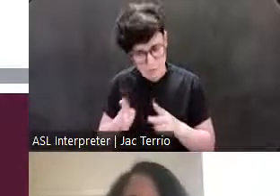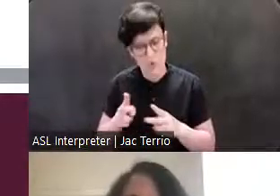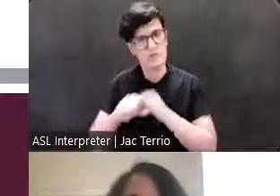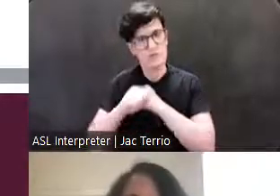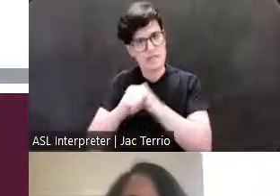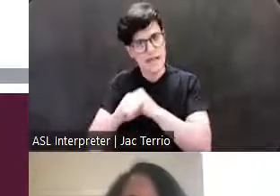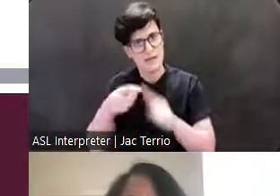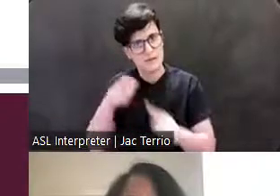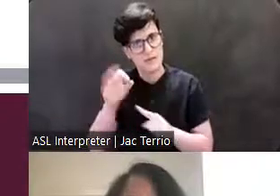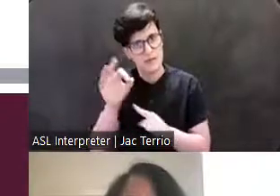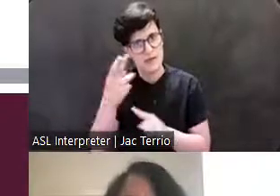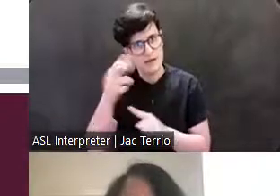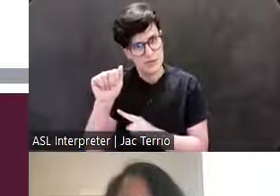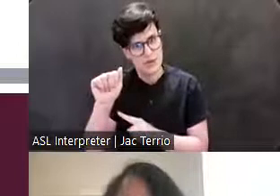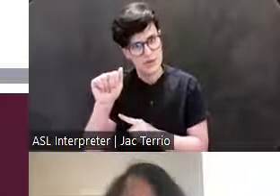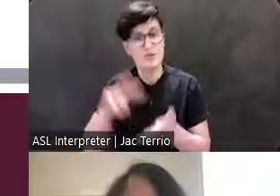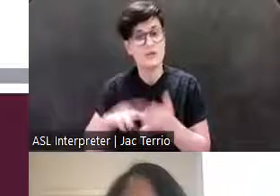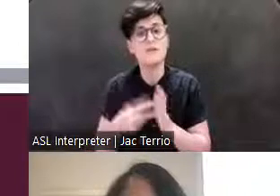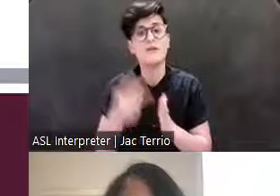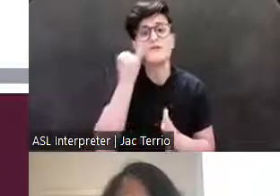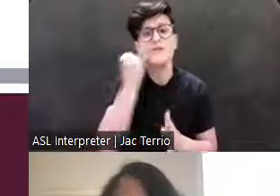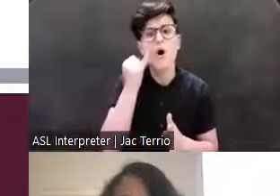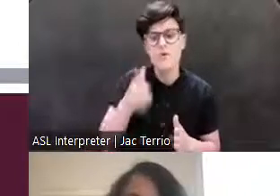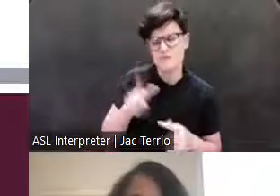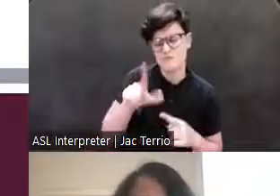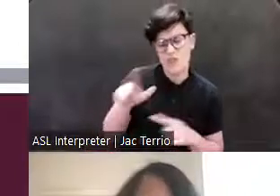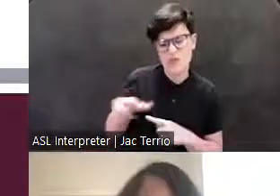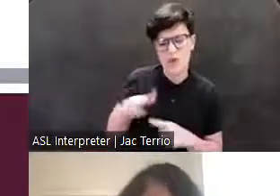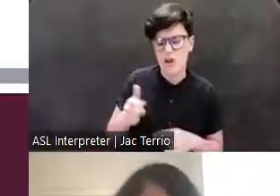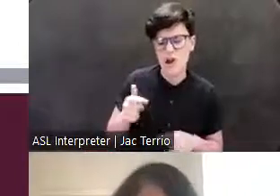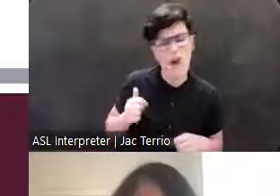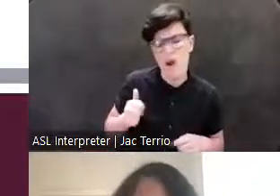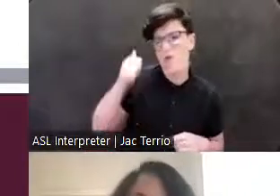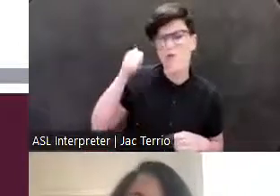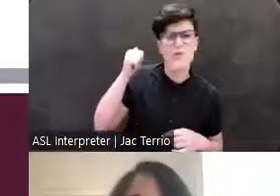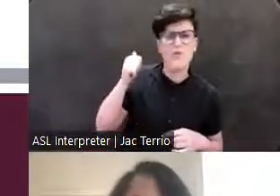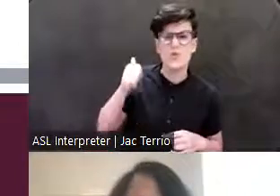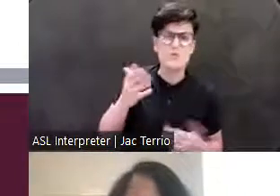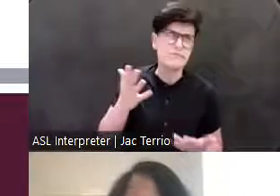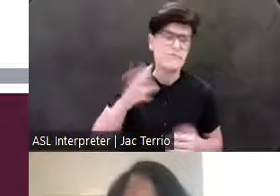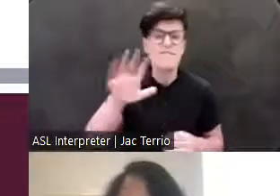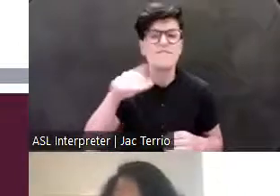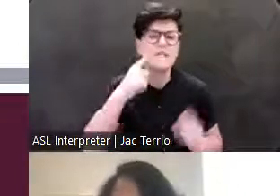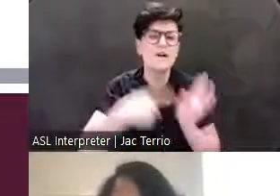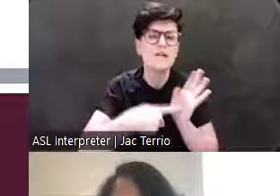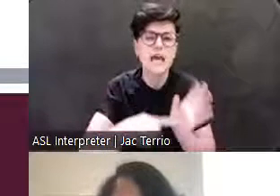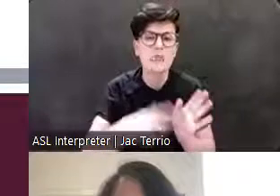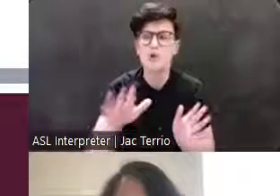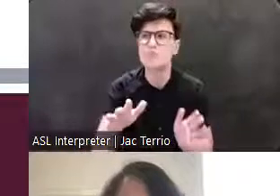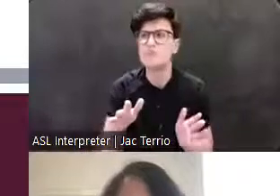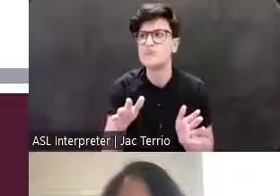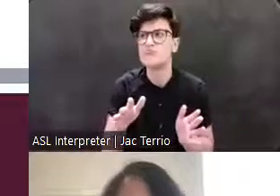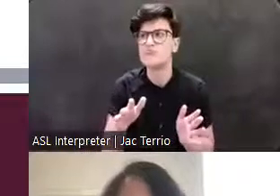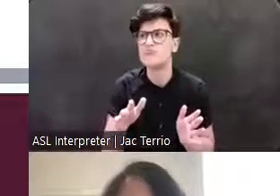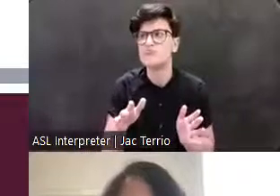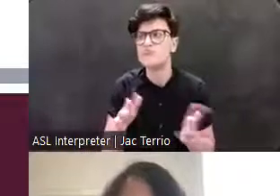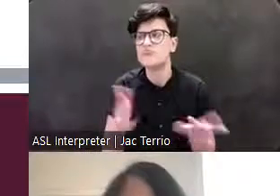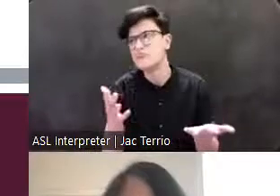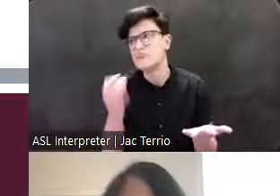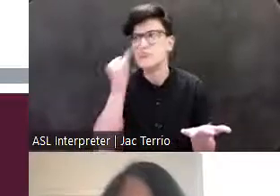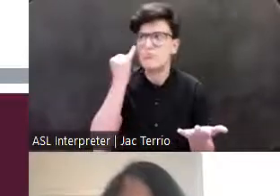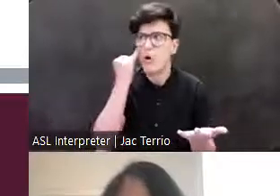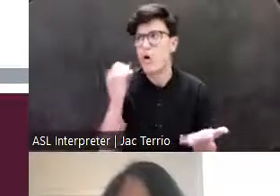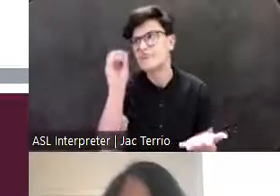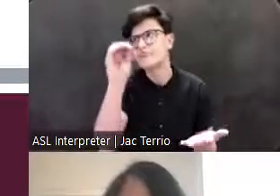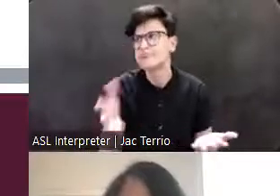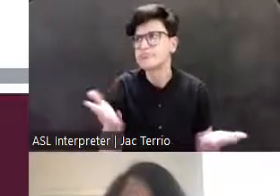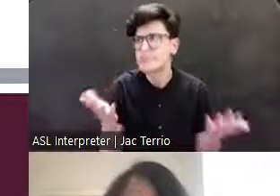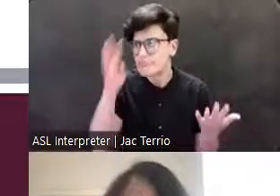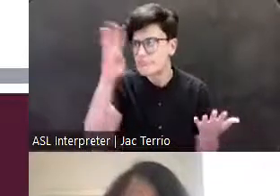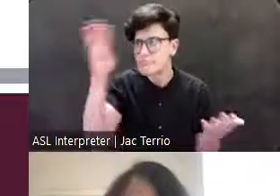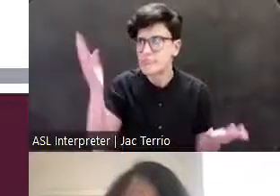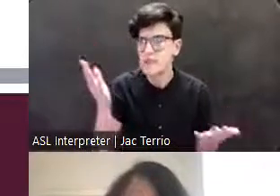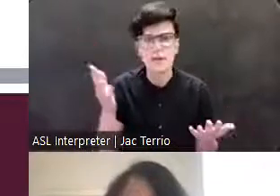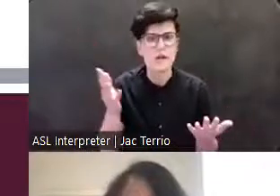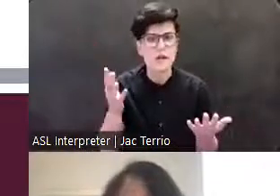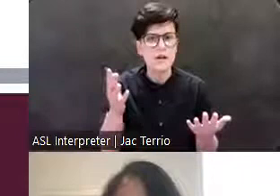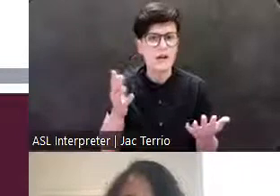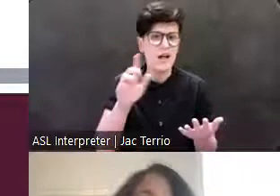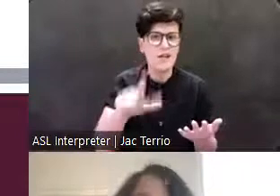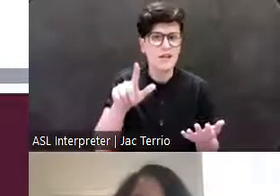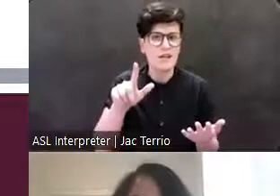And so a refusal to do things like for example, refusal to sell property to a person because